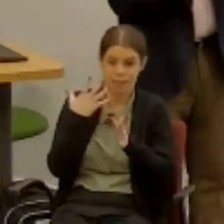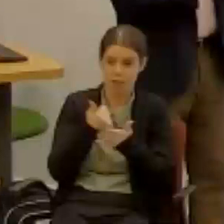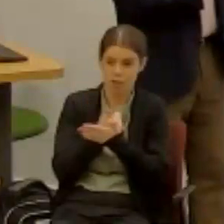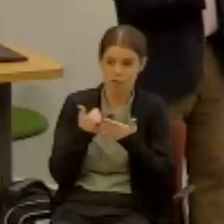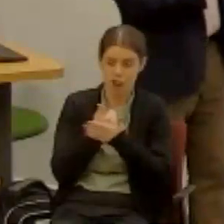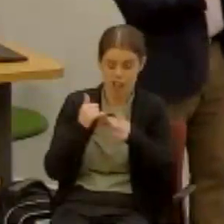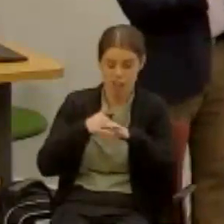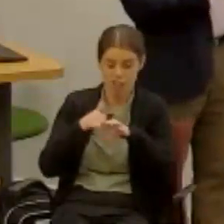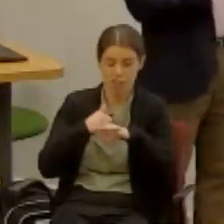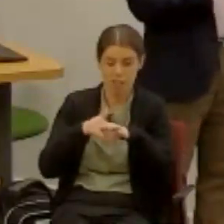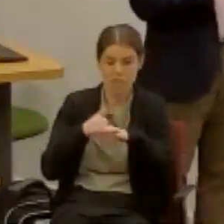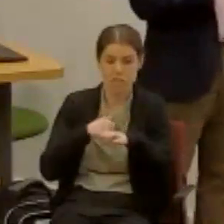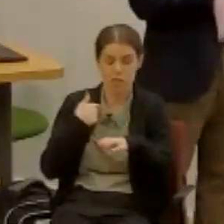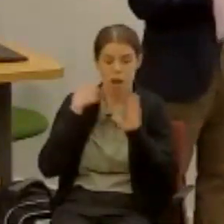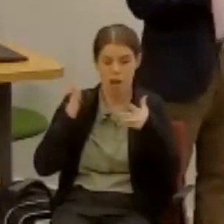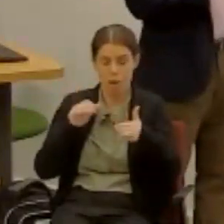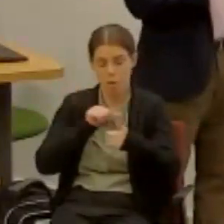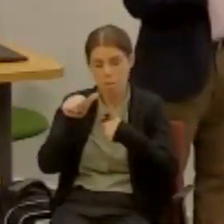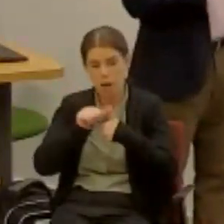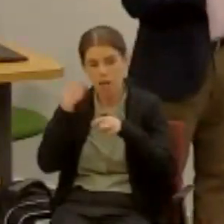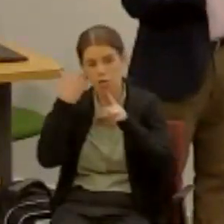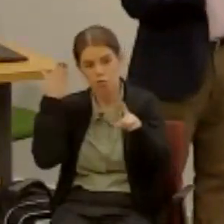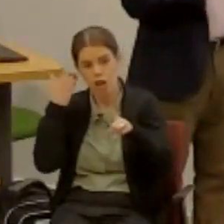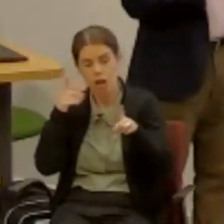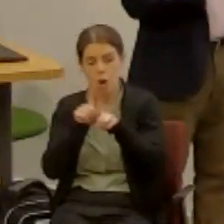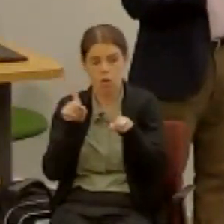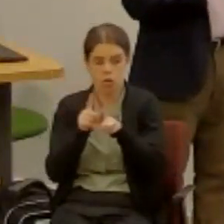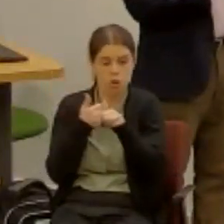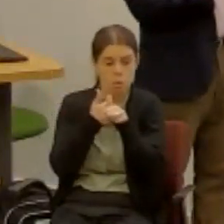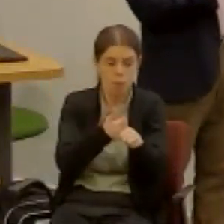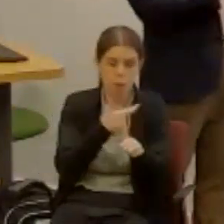so, we just get better recognizing it and supporting people with this condition.